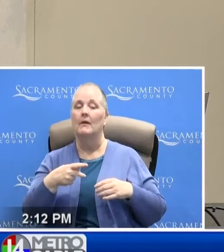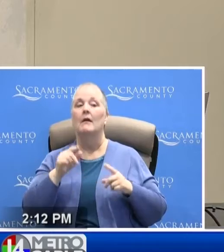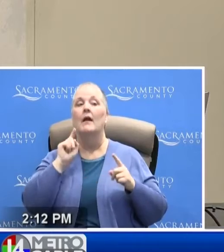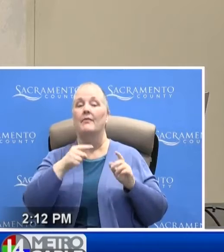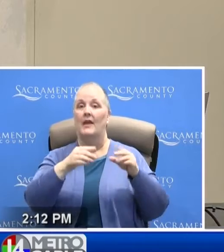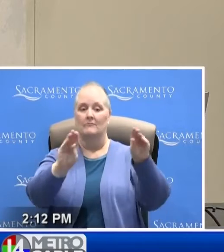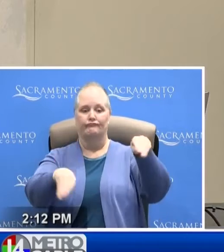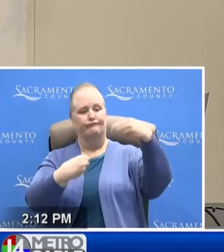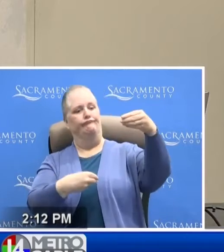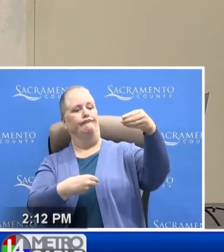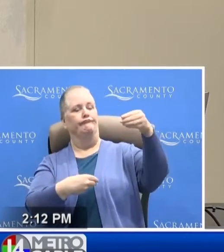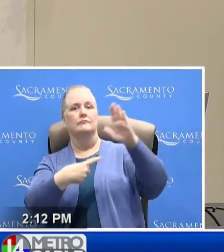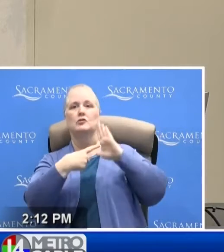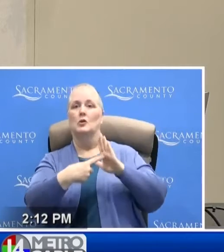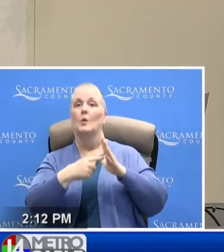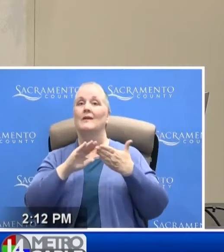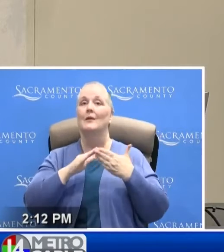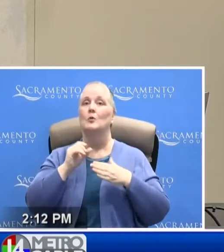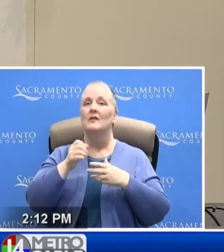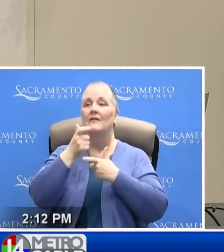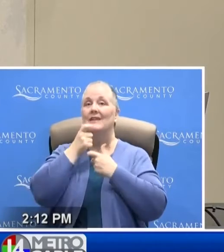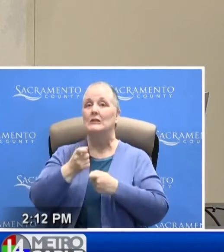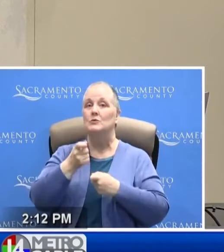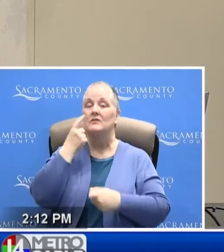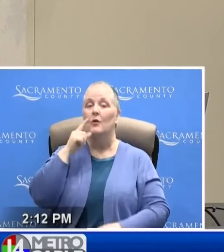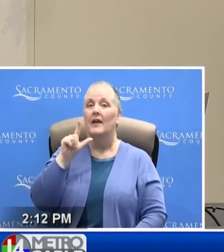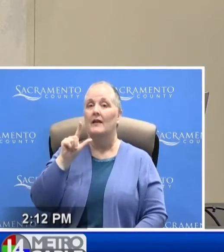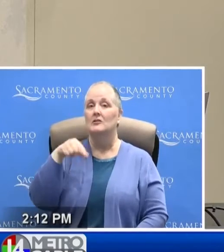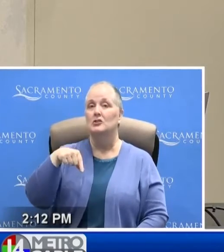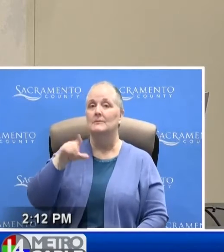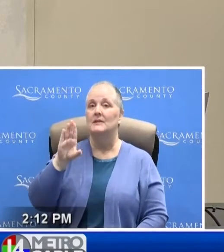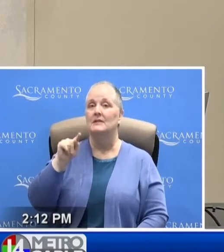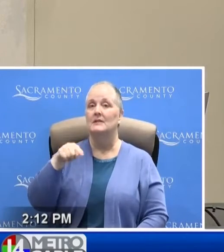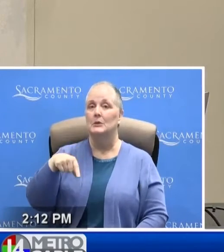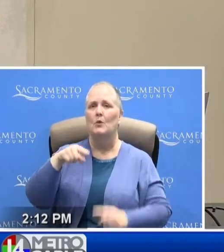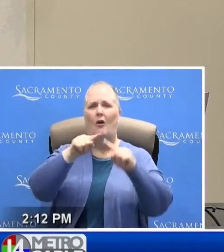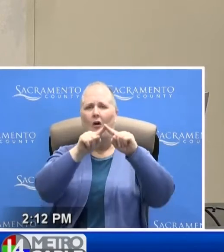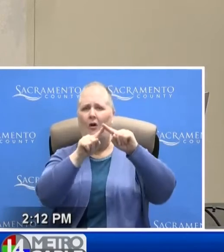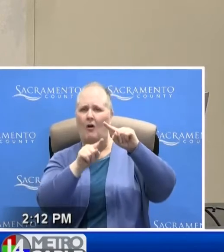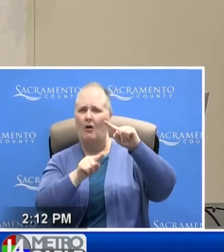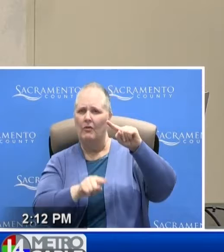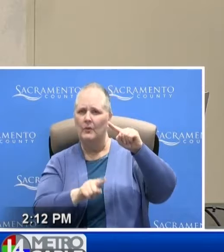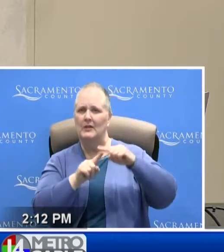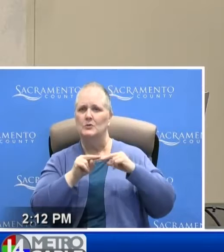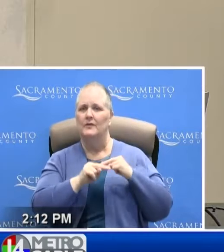the community of interest for the LGBTQ community going down to the freeway and not crossing the freeway.